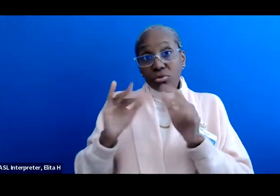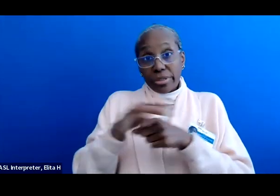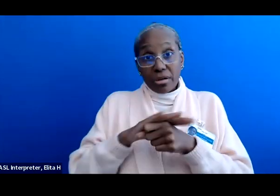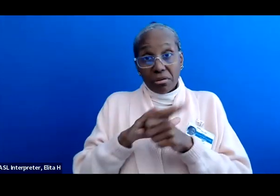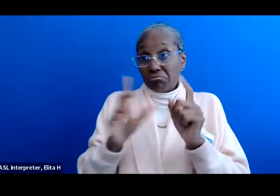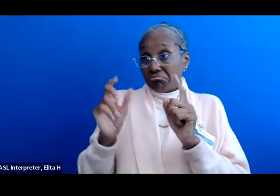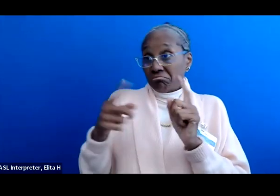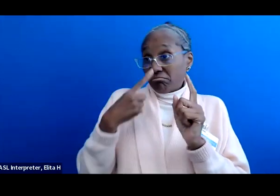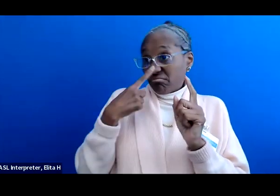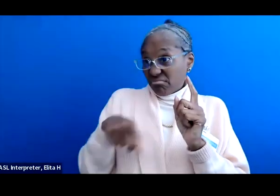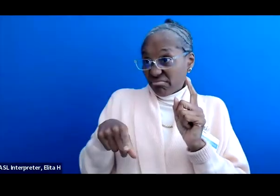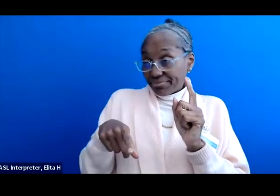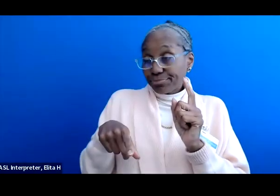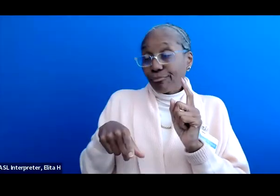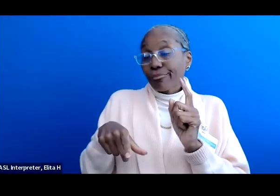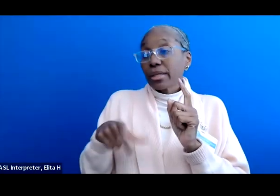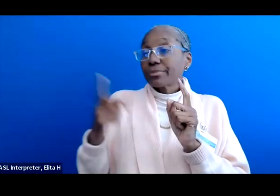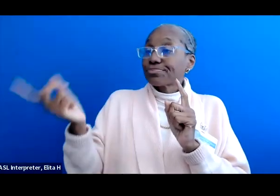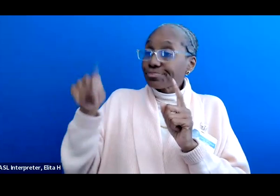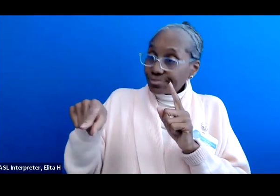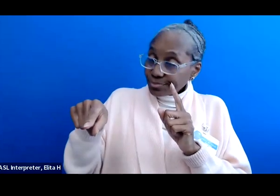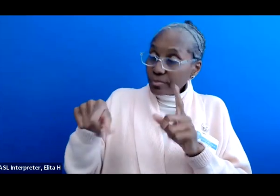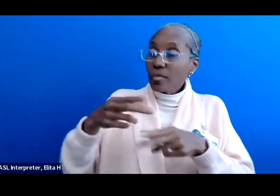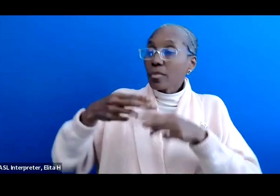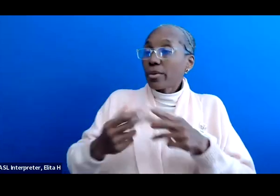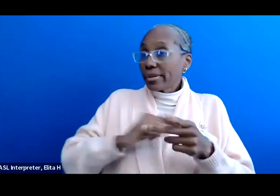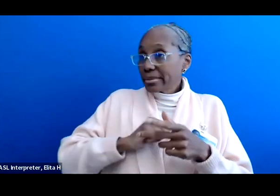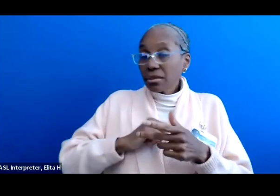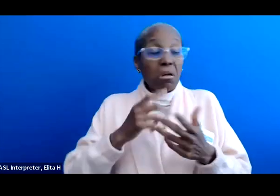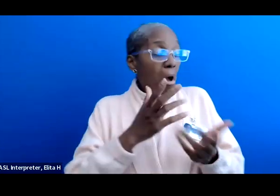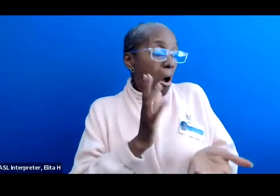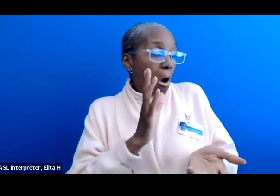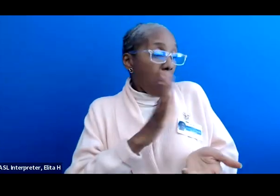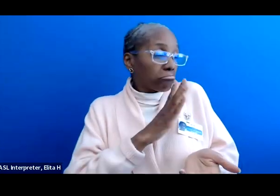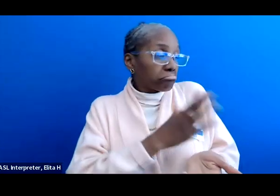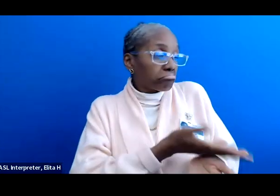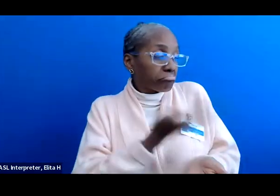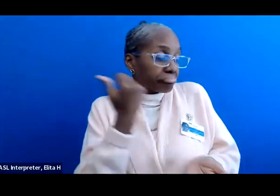if you can come and weigh yourself on there and they'll oftentimes let you do that, same process.